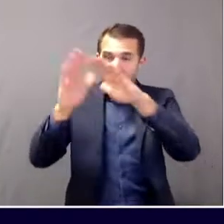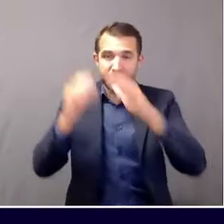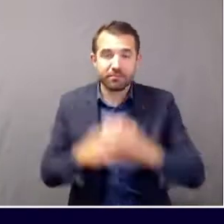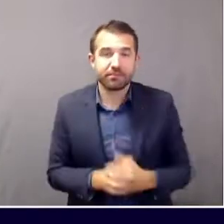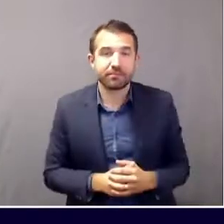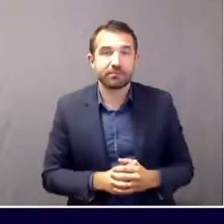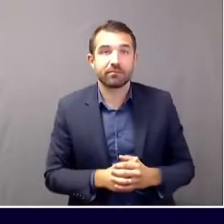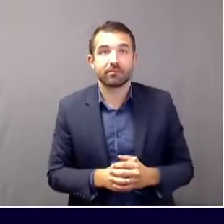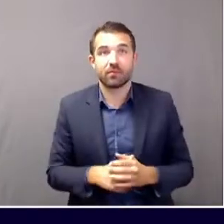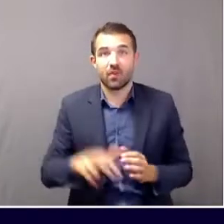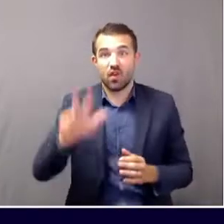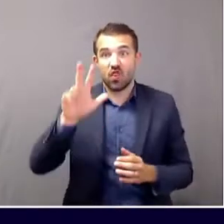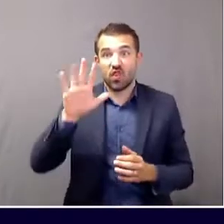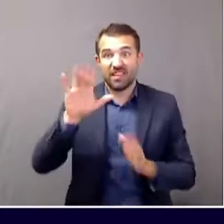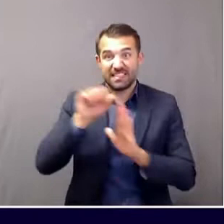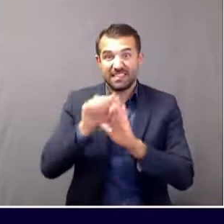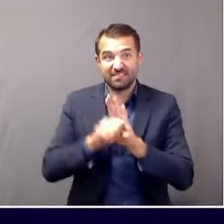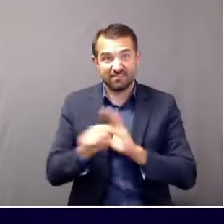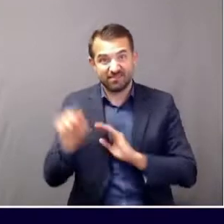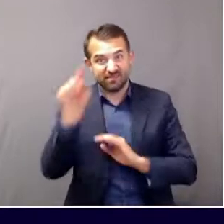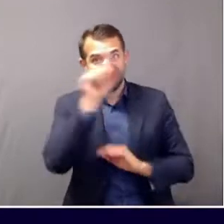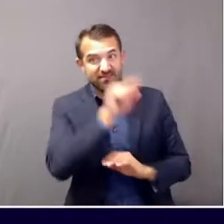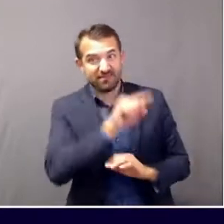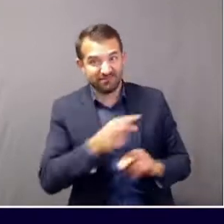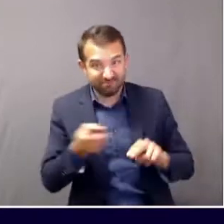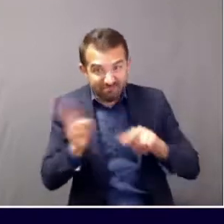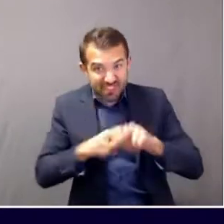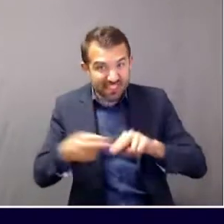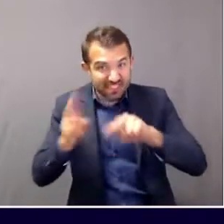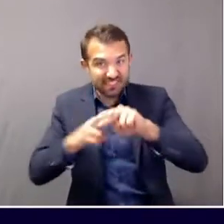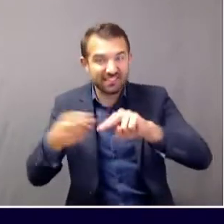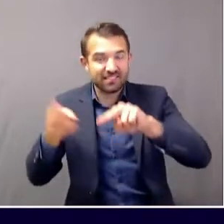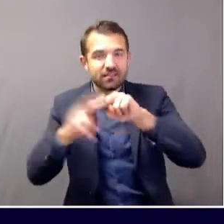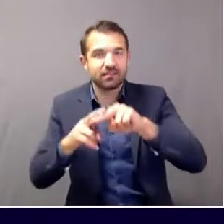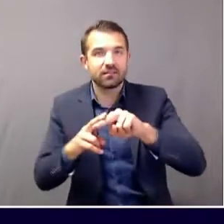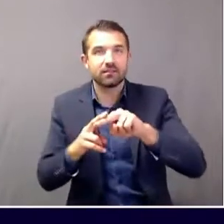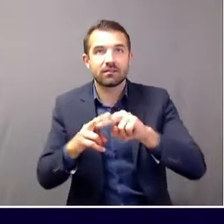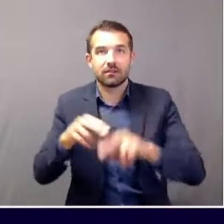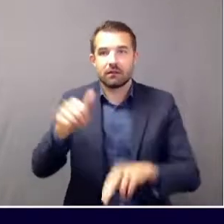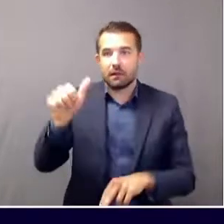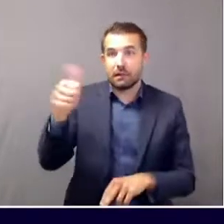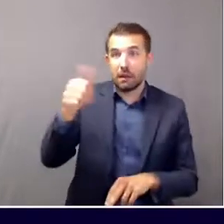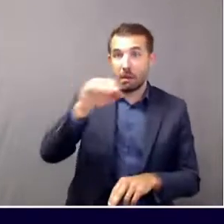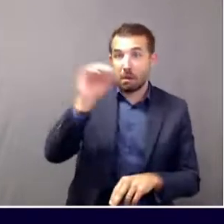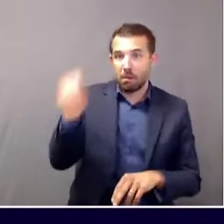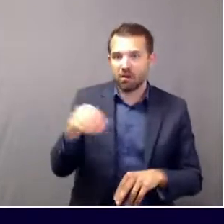five states are not just showing